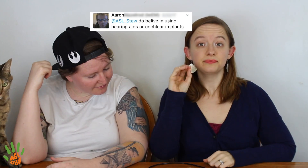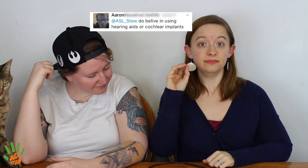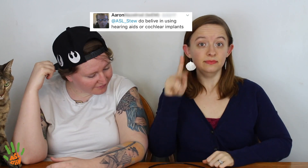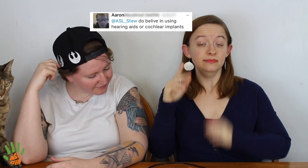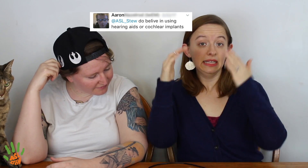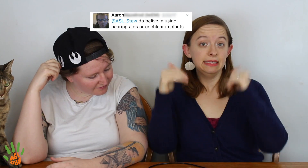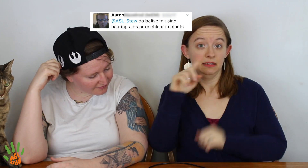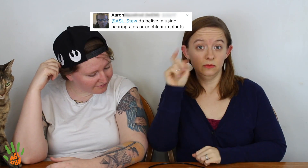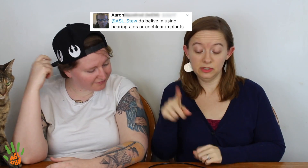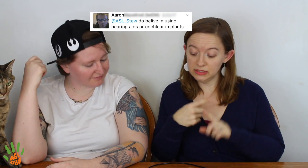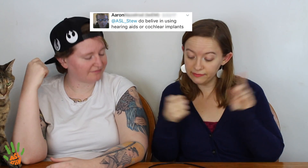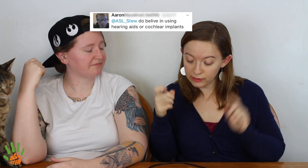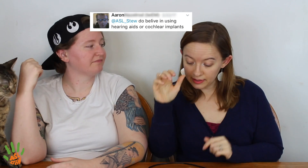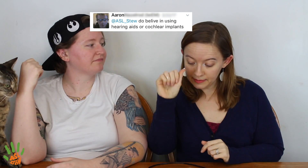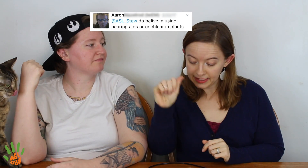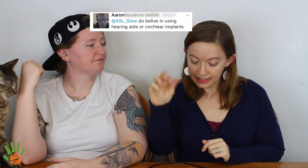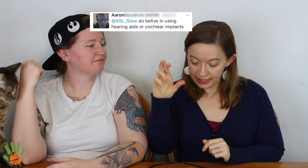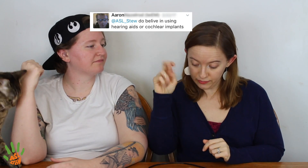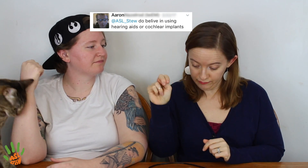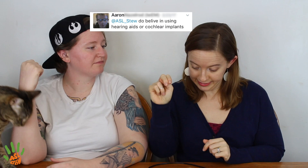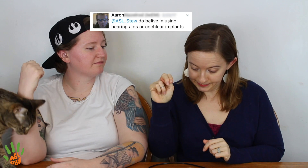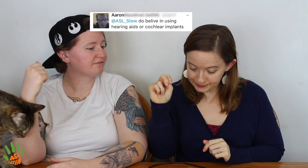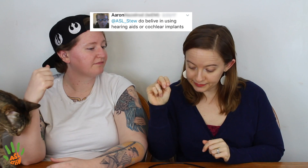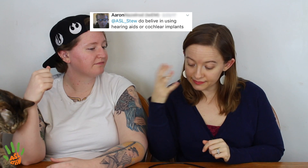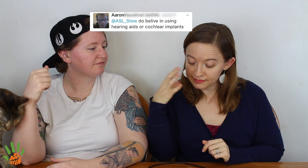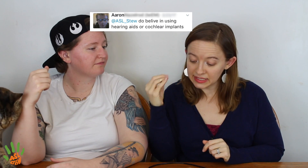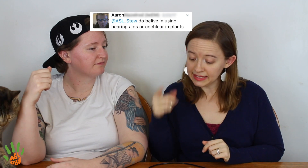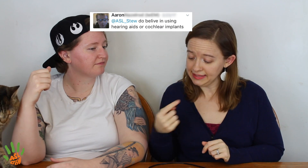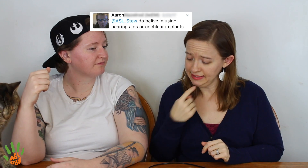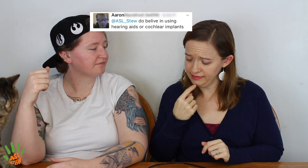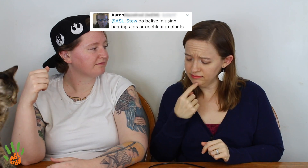Okay the next question is from Aaron and he says,